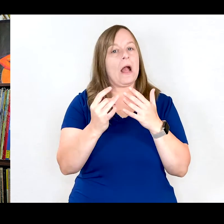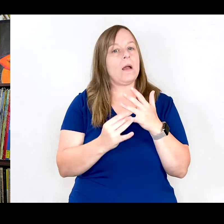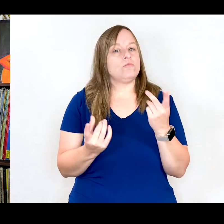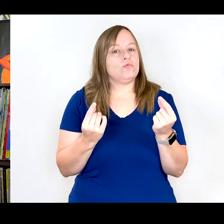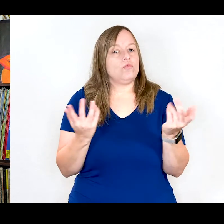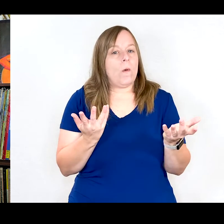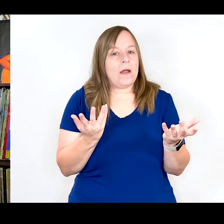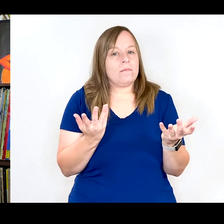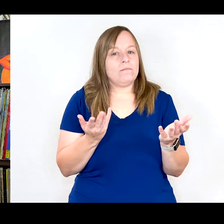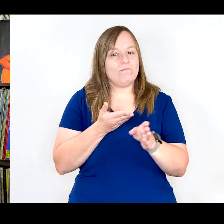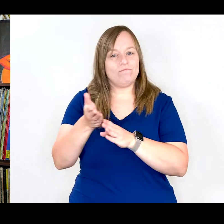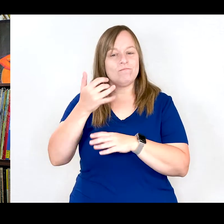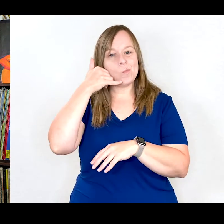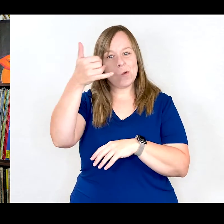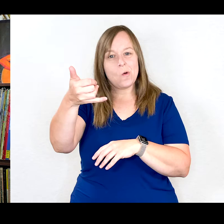So the only way I could do that was